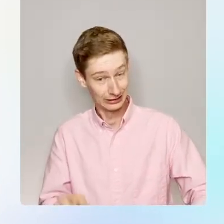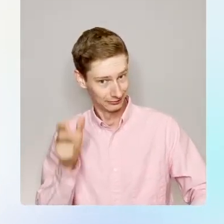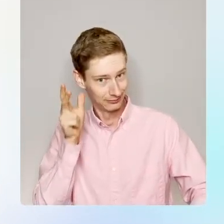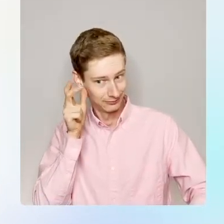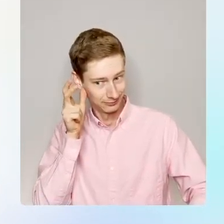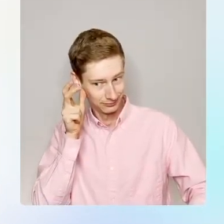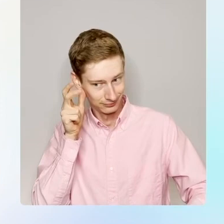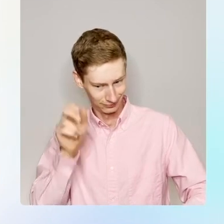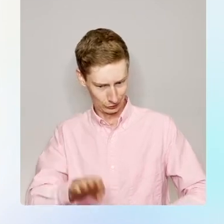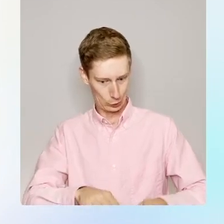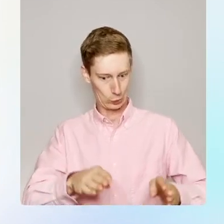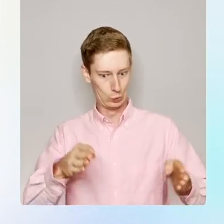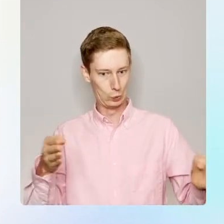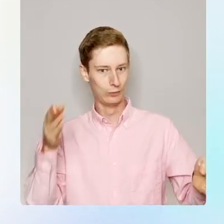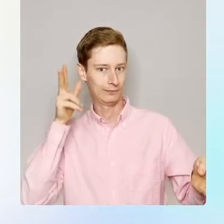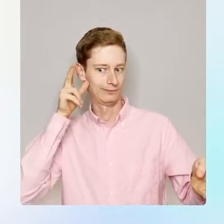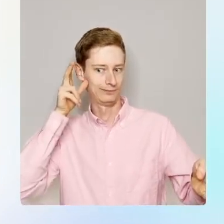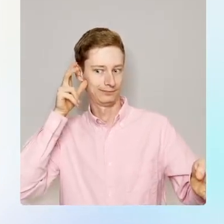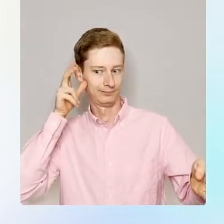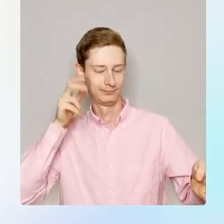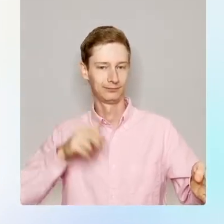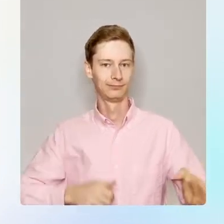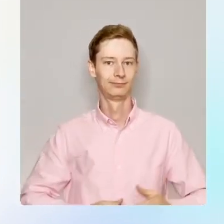(equipment rumbling)